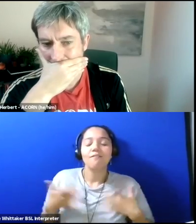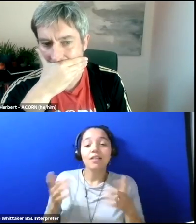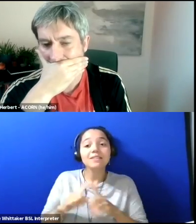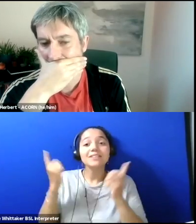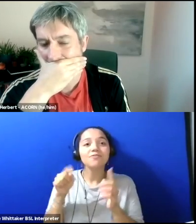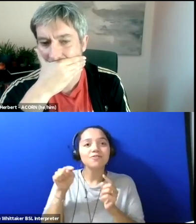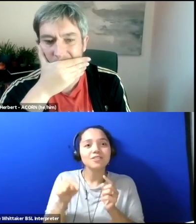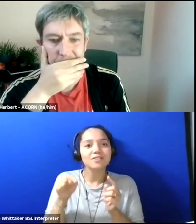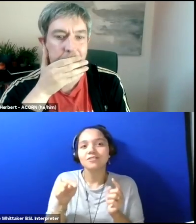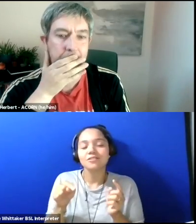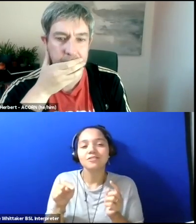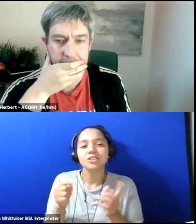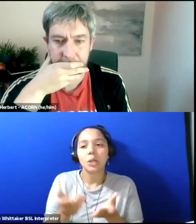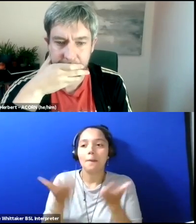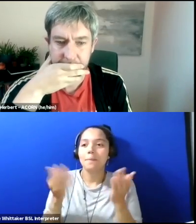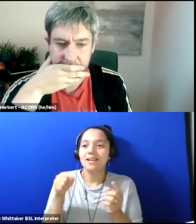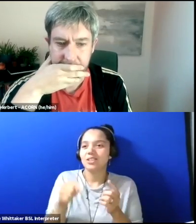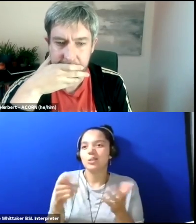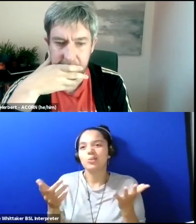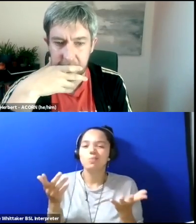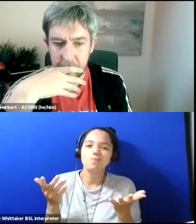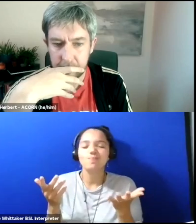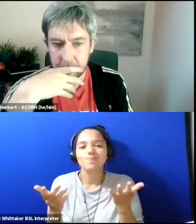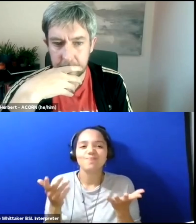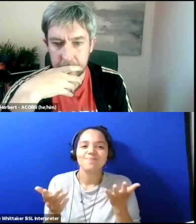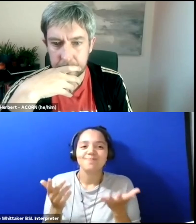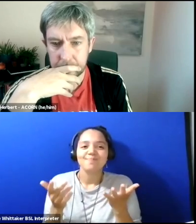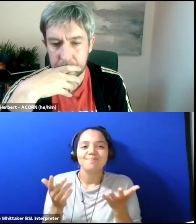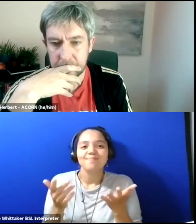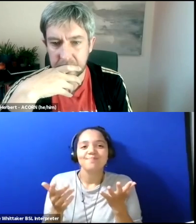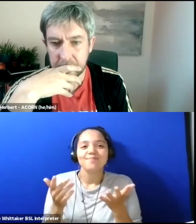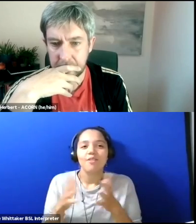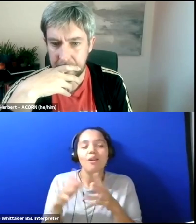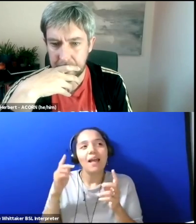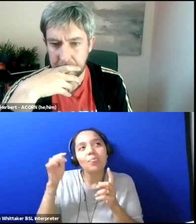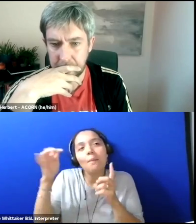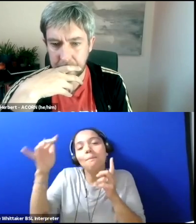different to the myth of the trade union.